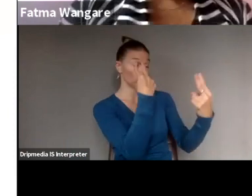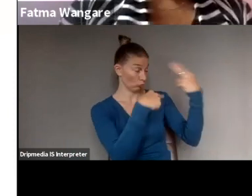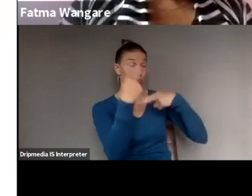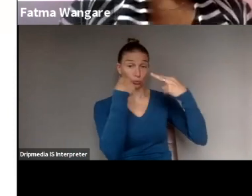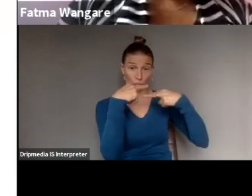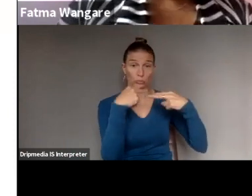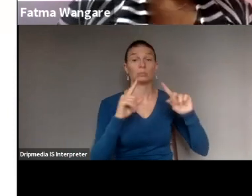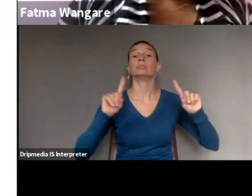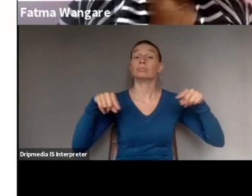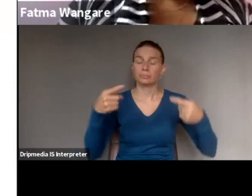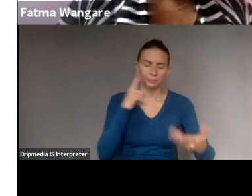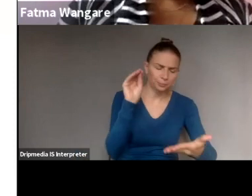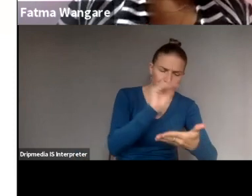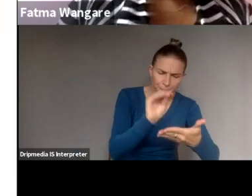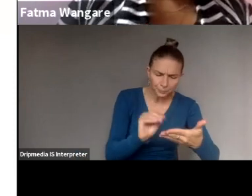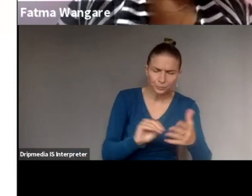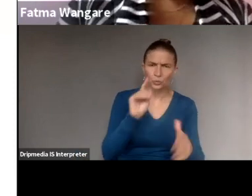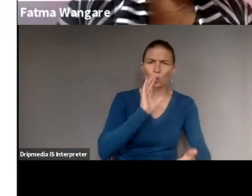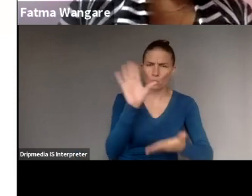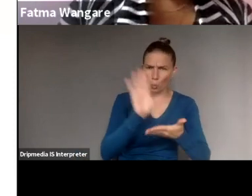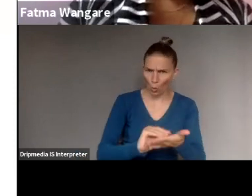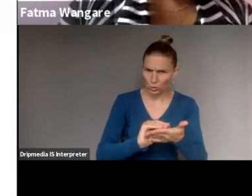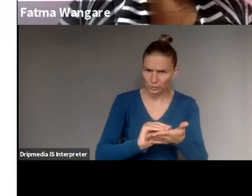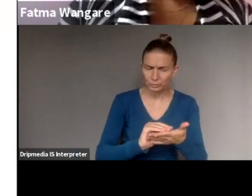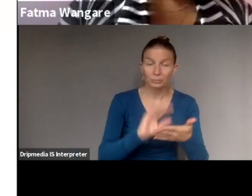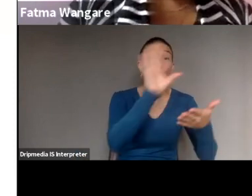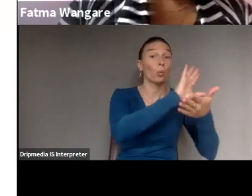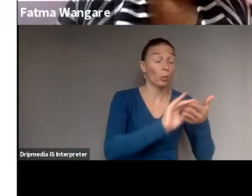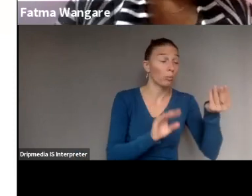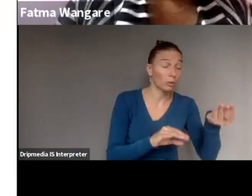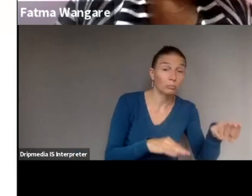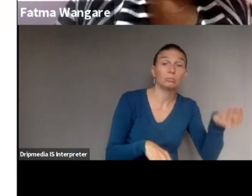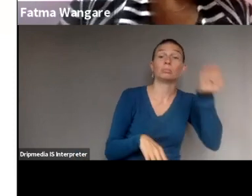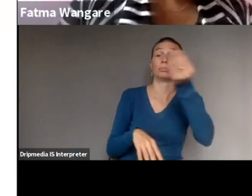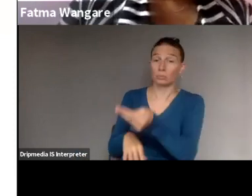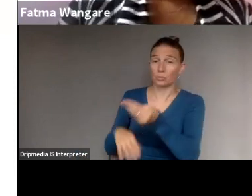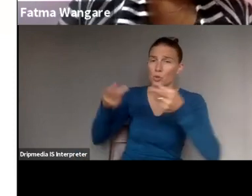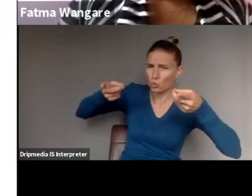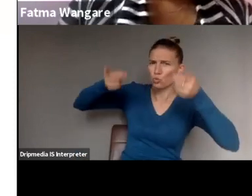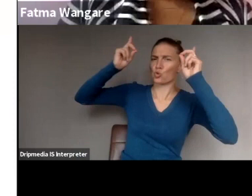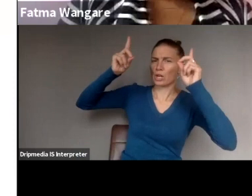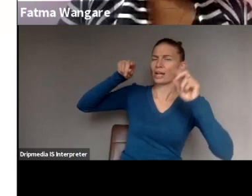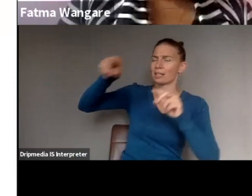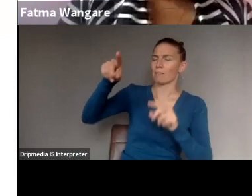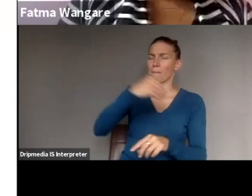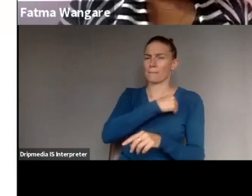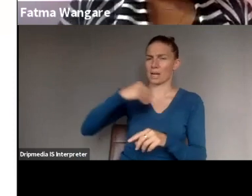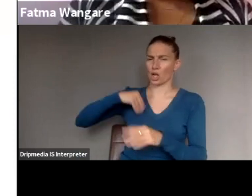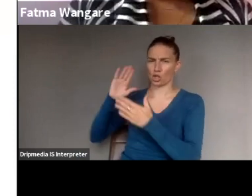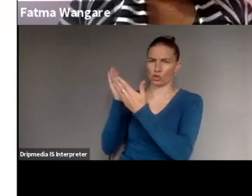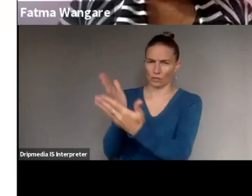And this medical report is shared to the Director of Medical Services within 3 months of the assessment.